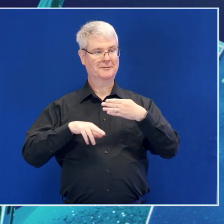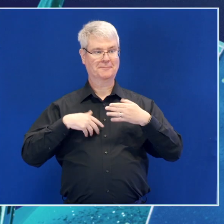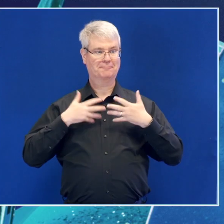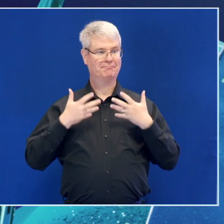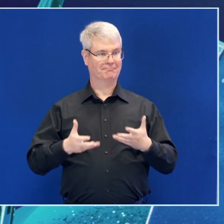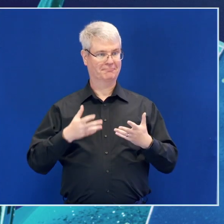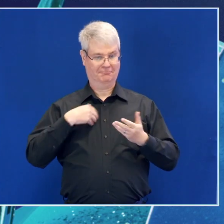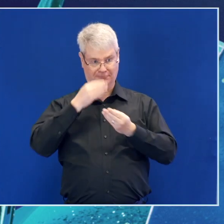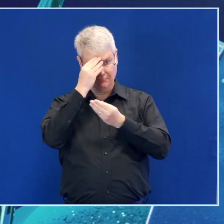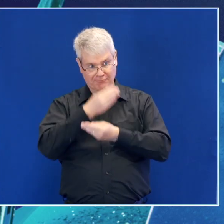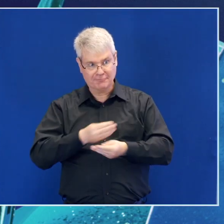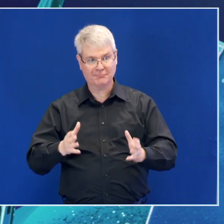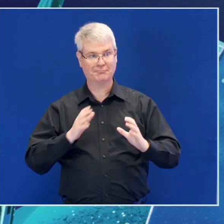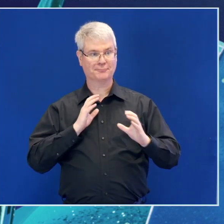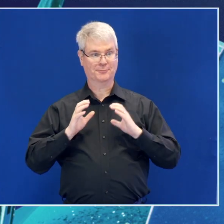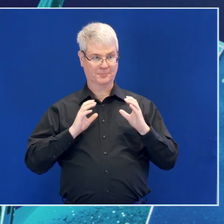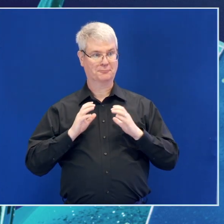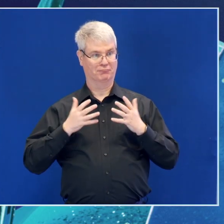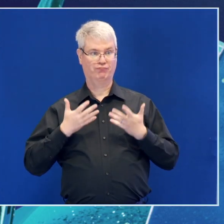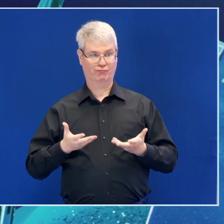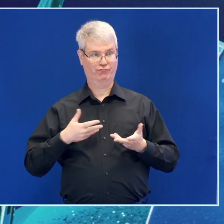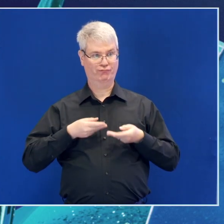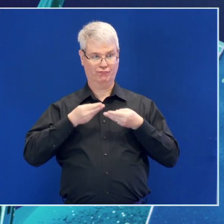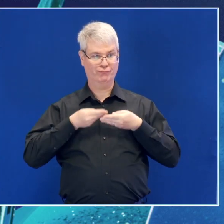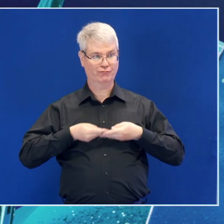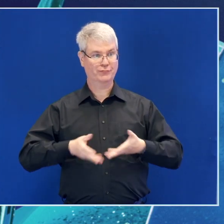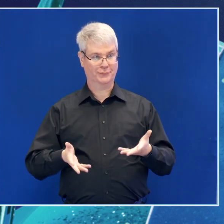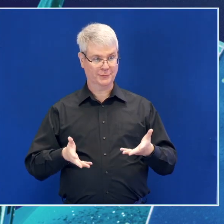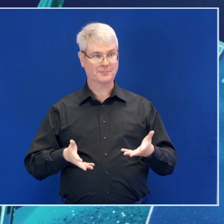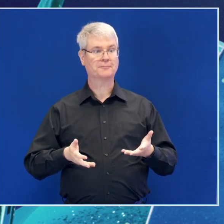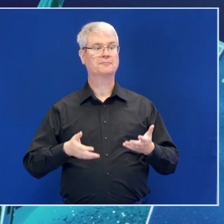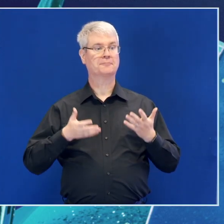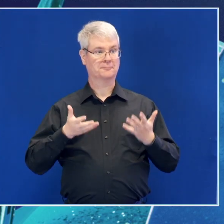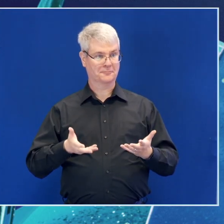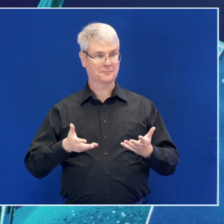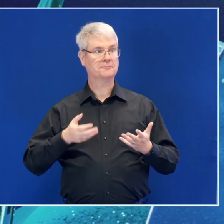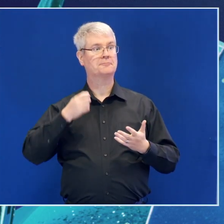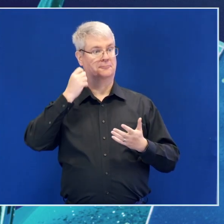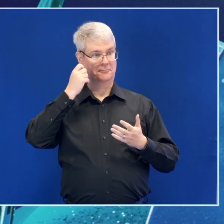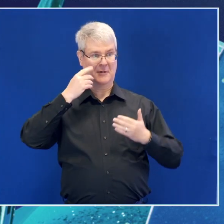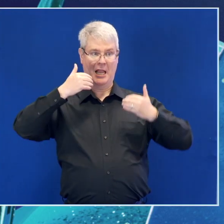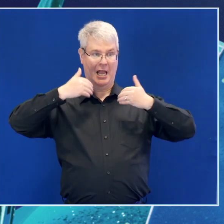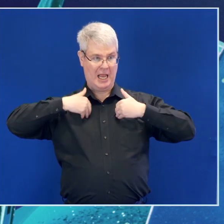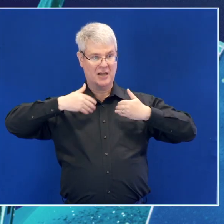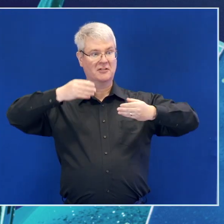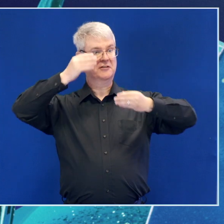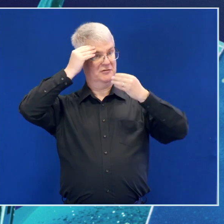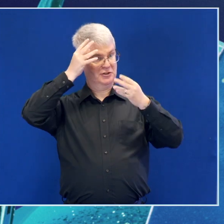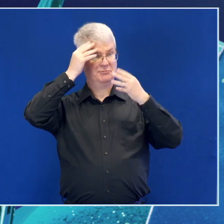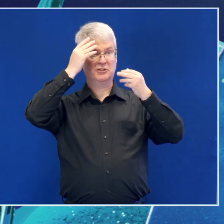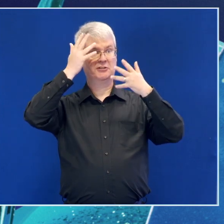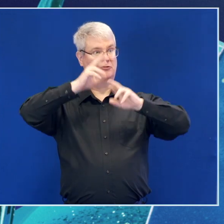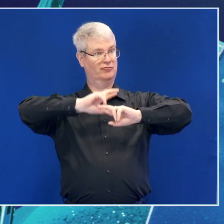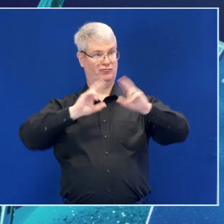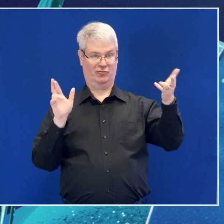and it's used actual information about my organization to create an internal communication email based